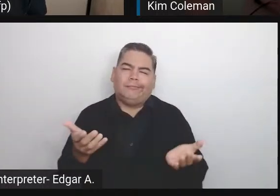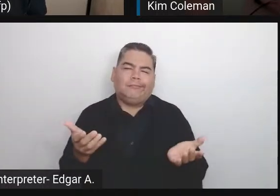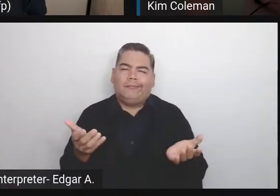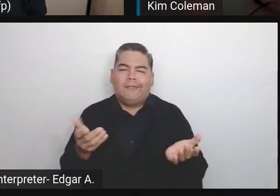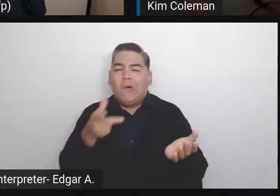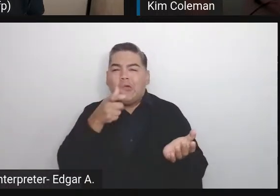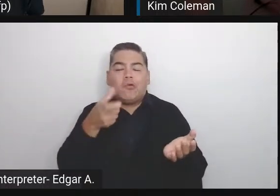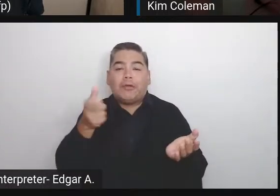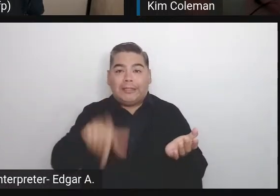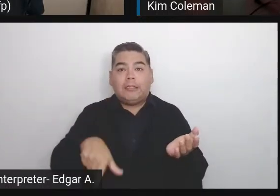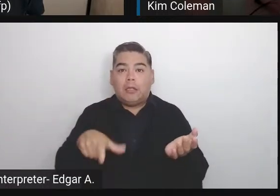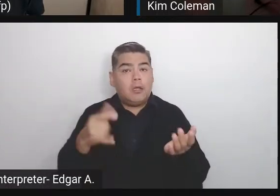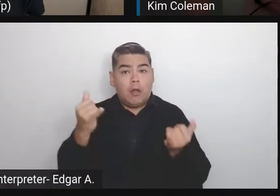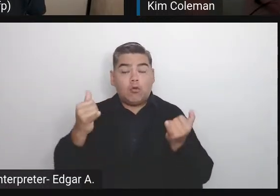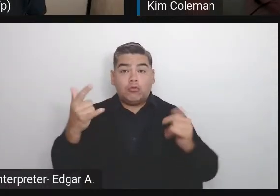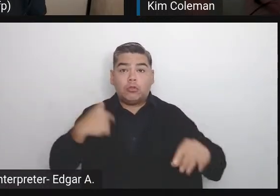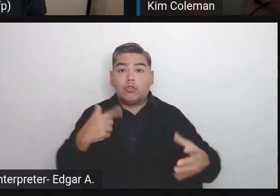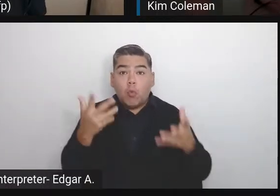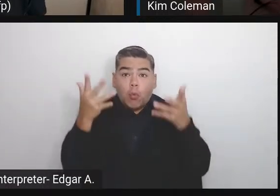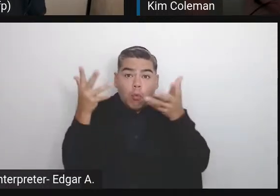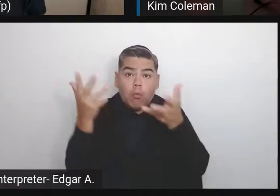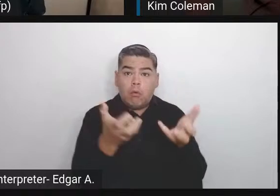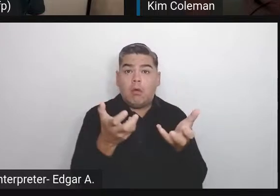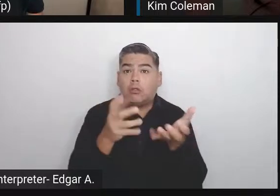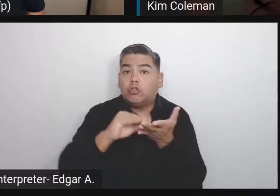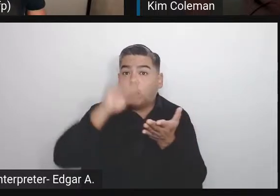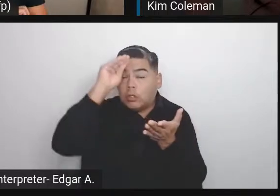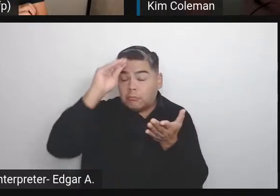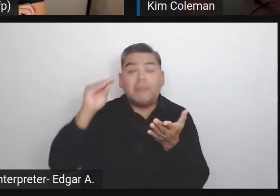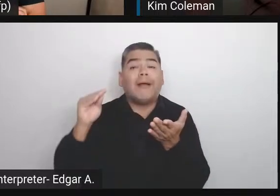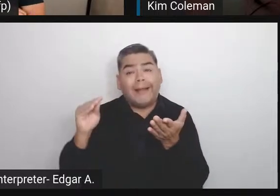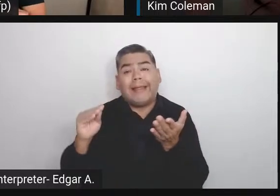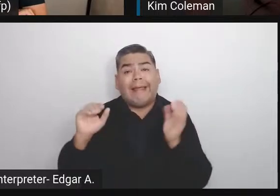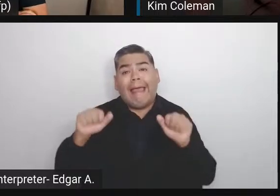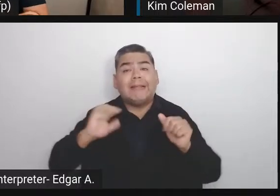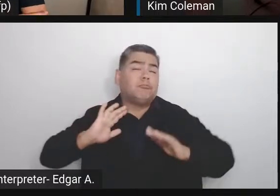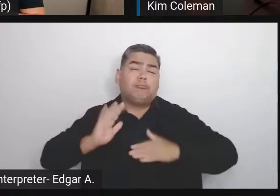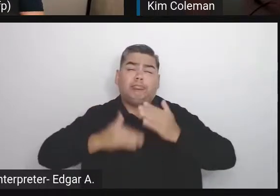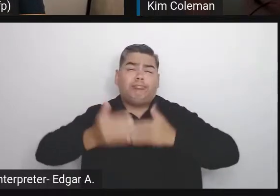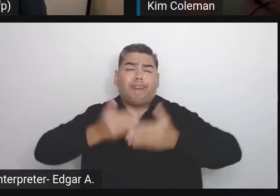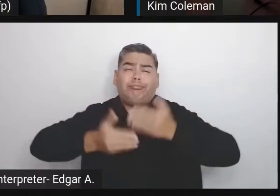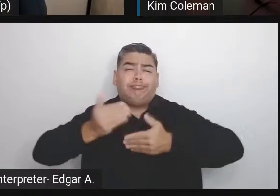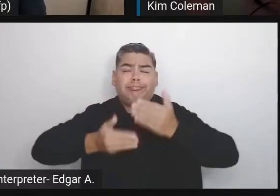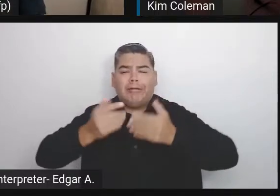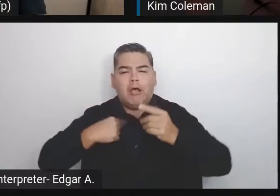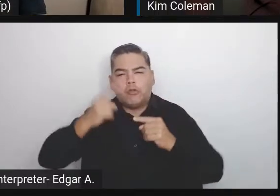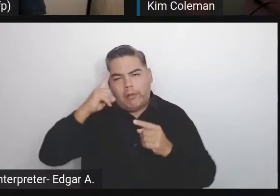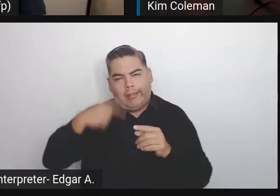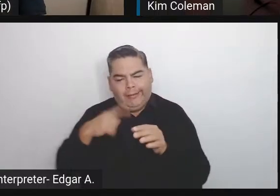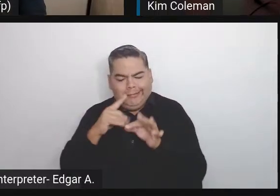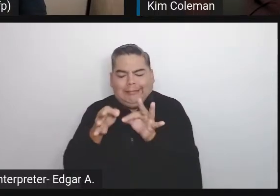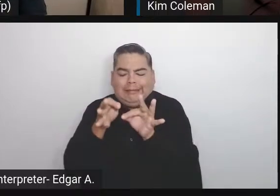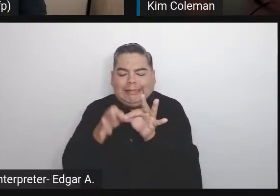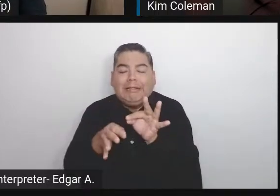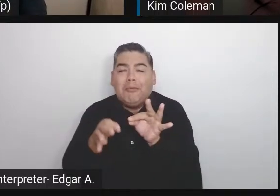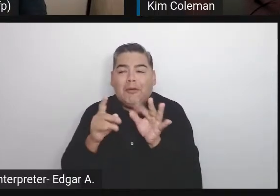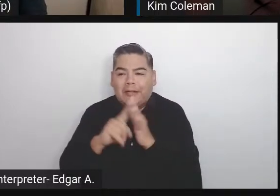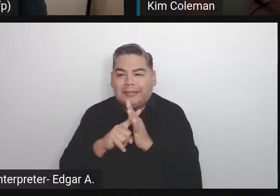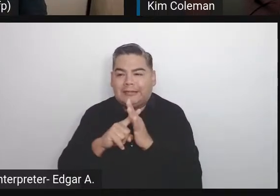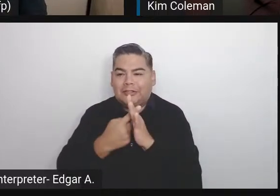You do not need to have any specialized knowledge to start building. So the only thing that you need is the will to learn.